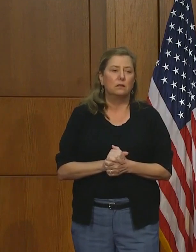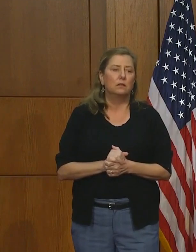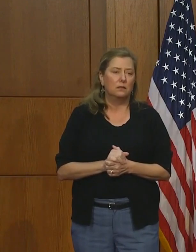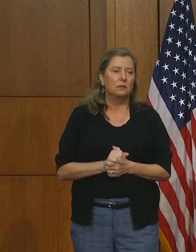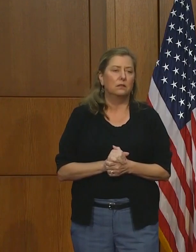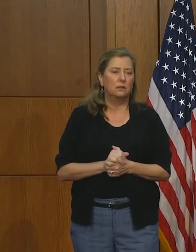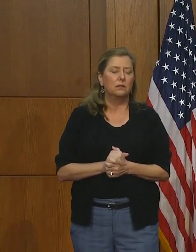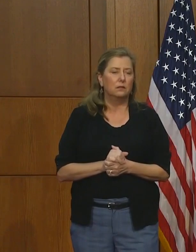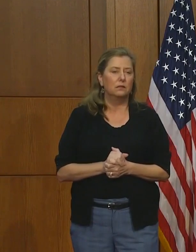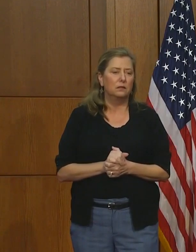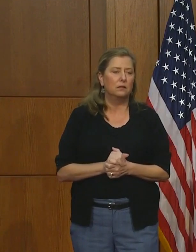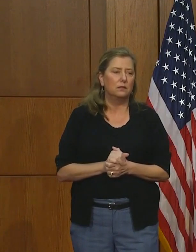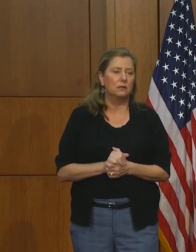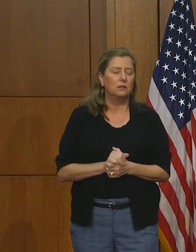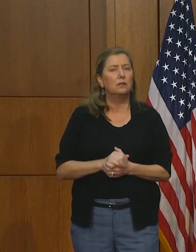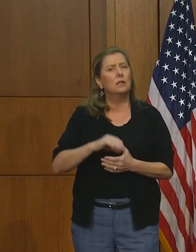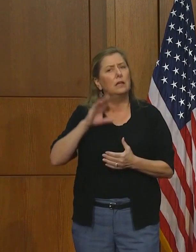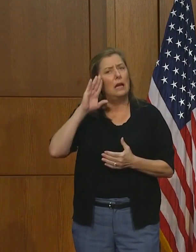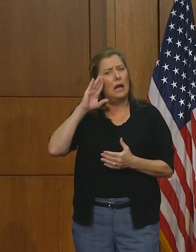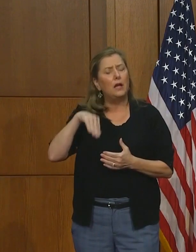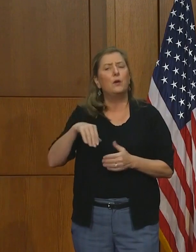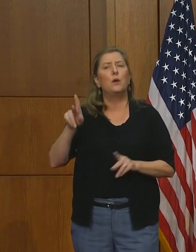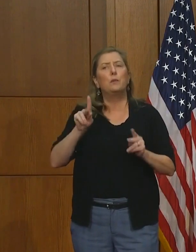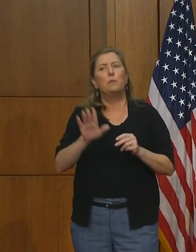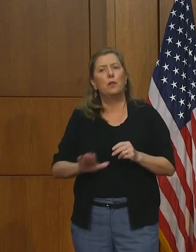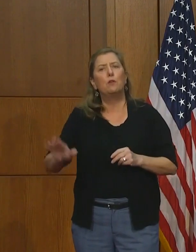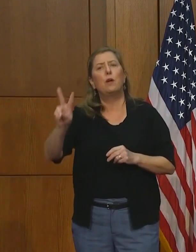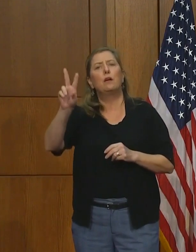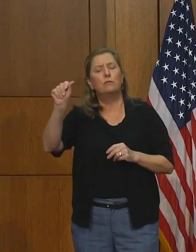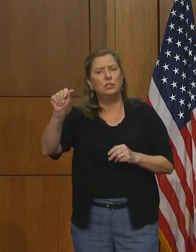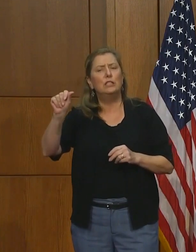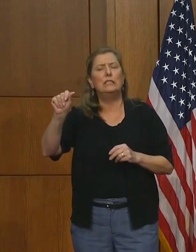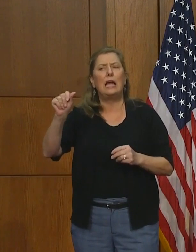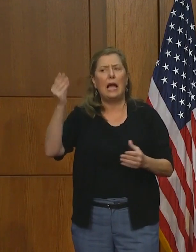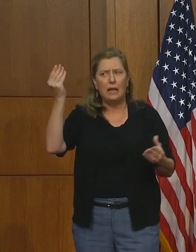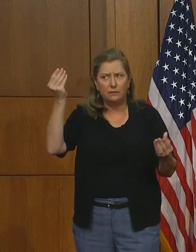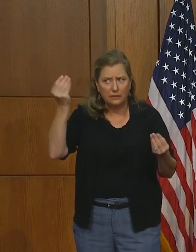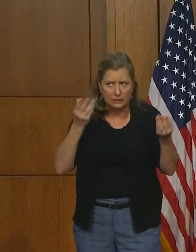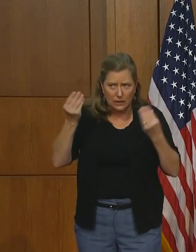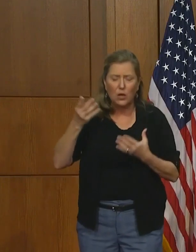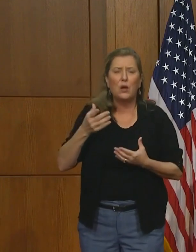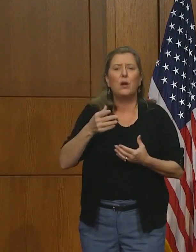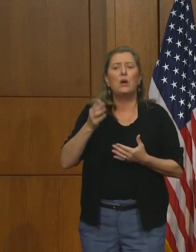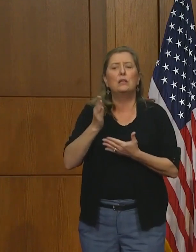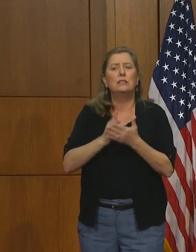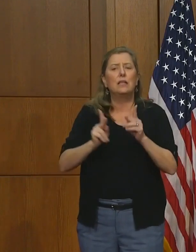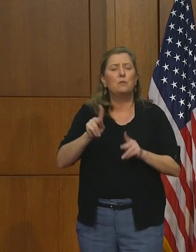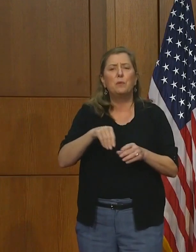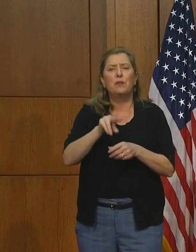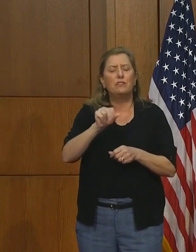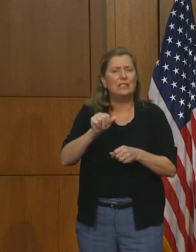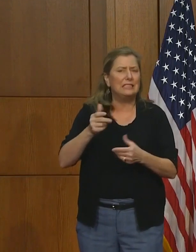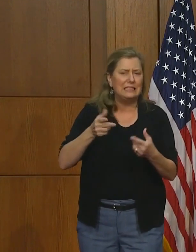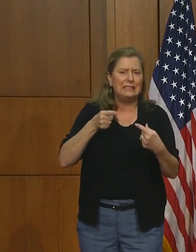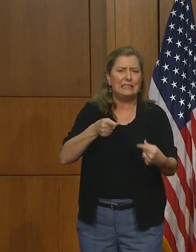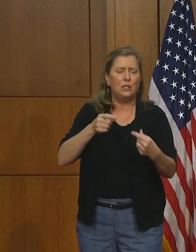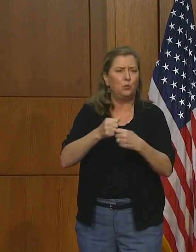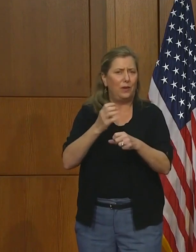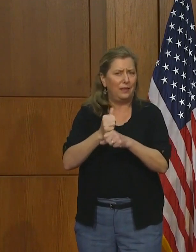THERE HAVE BEEN OF REPORTS- THAT I REALIZED THAT- INDIVIDUALS VIRGINIANS ARE